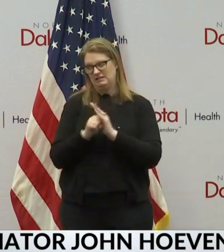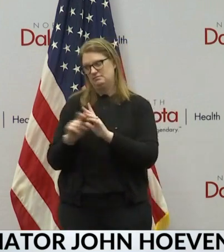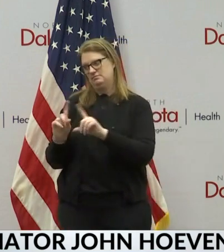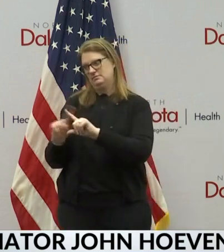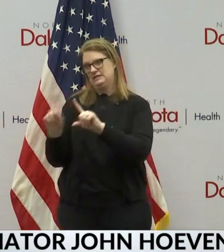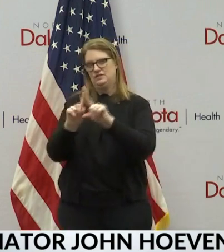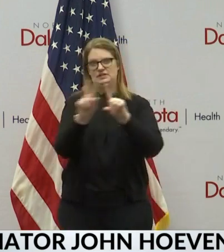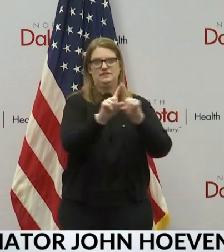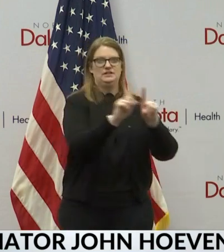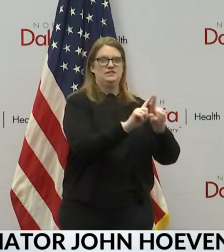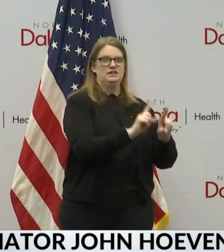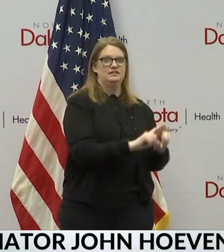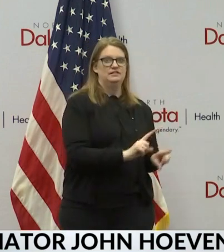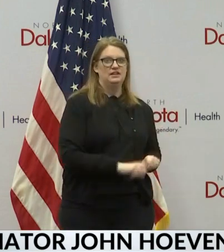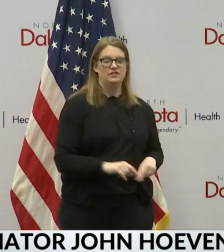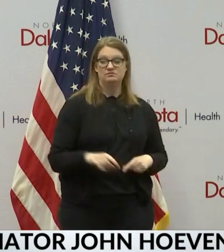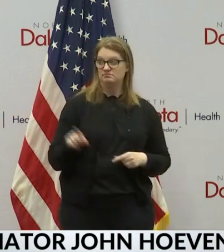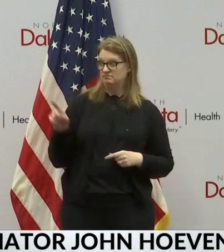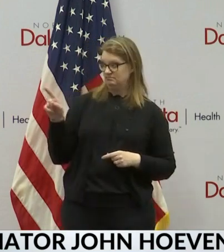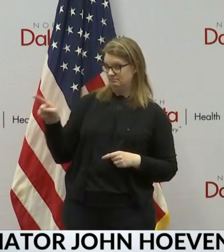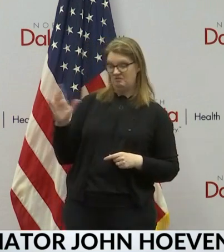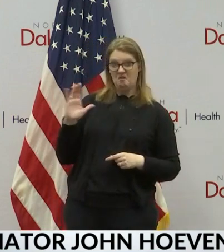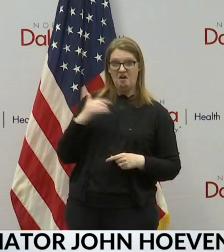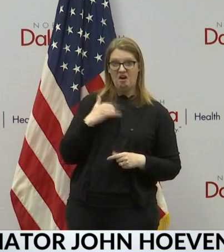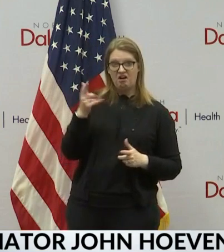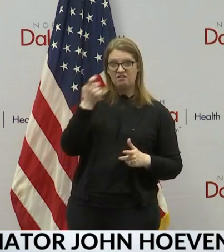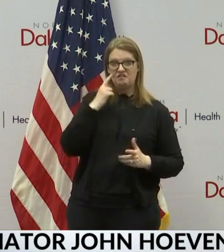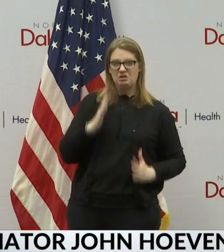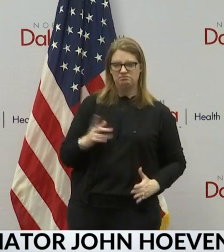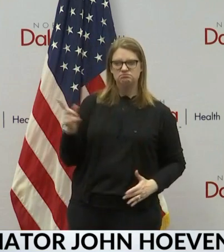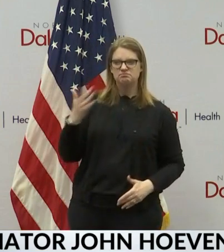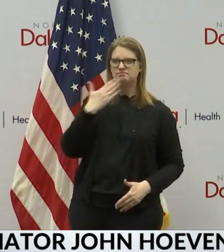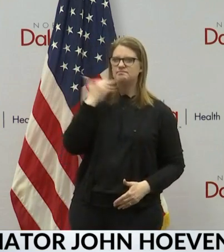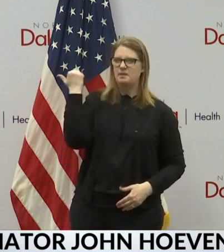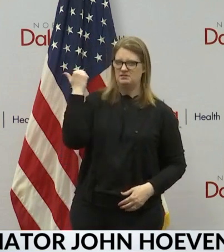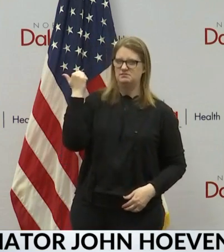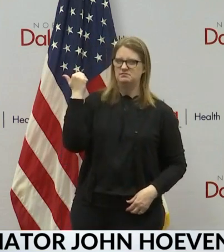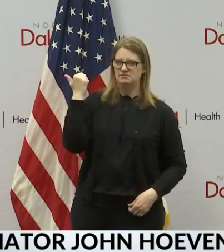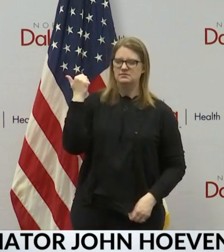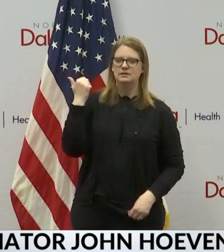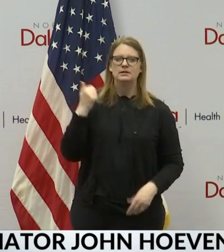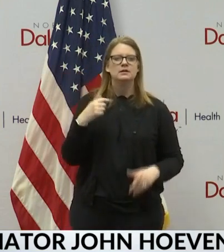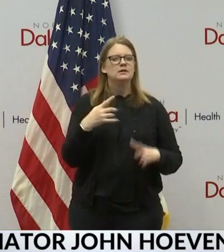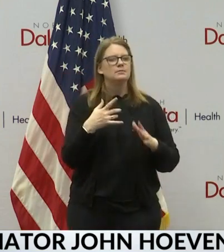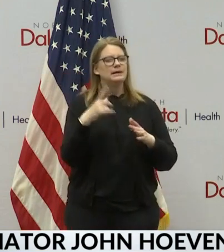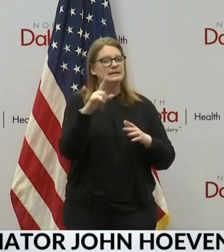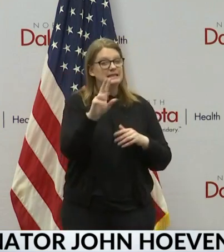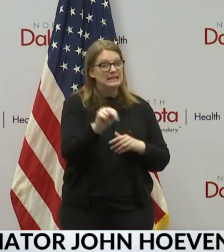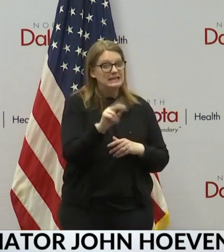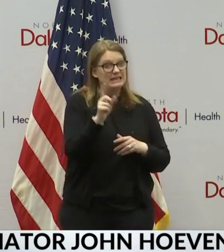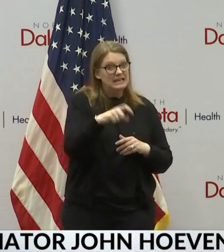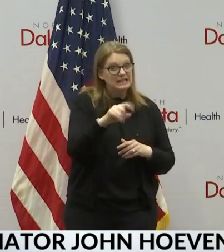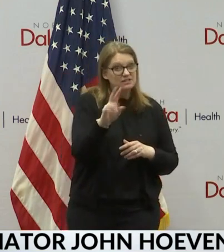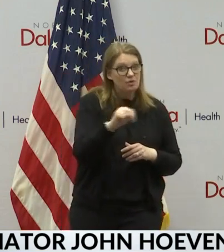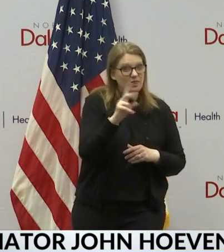CAN USE THE GREATEST EFFECT. IT IS NOT A ONE SIZE FITS ALL. I HAPPEN TO THINK OUR GOVERN EVERY -- GOVERNERS DO IT